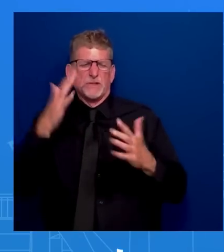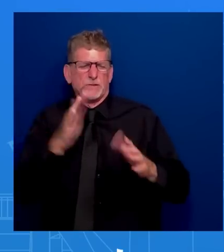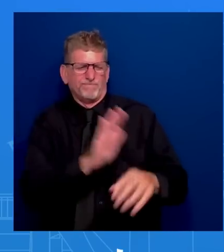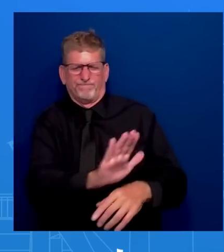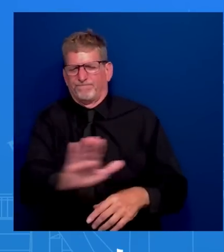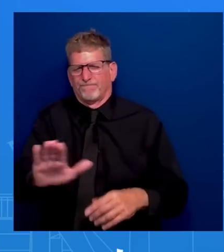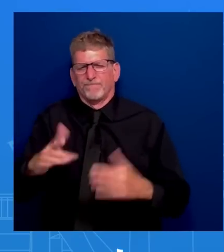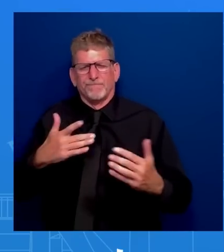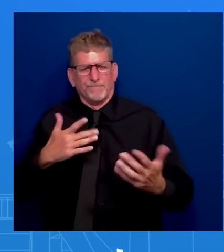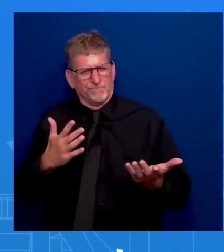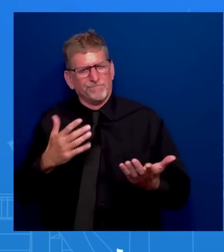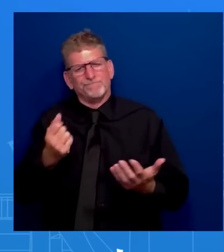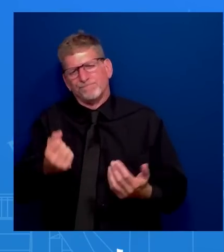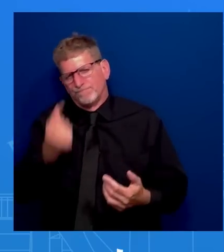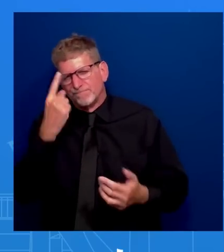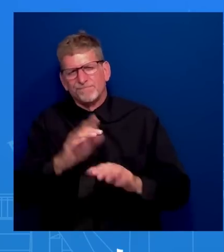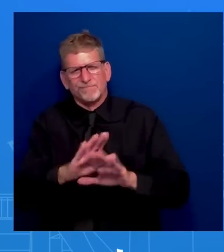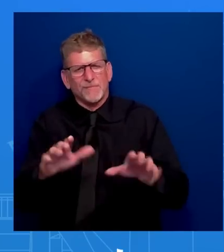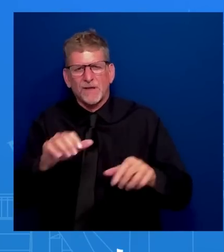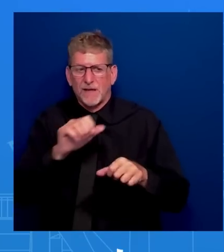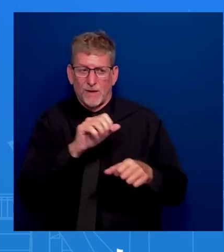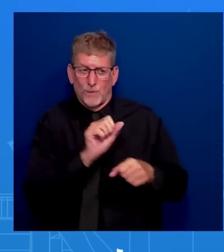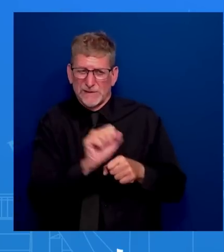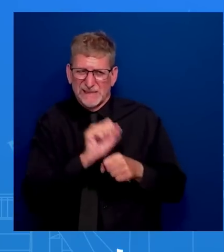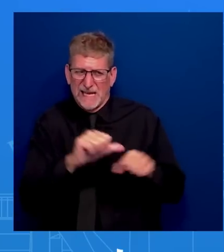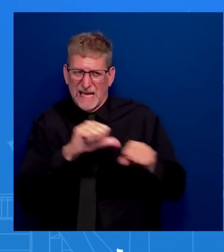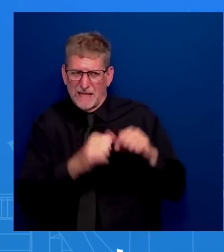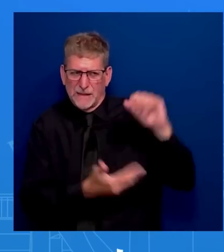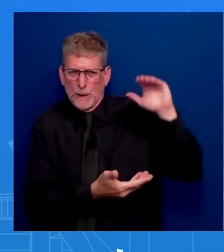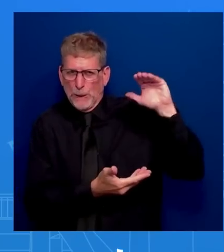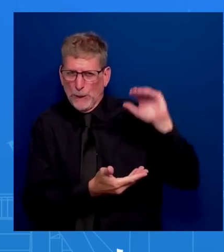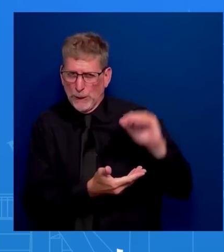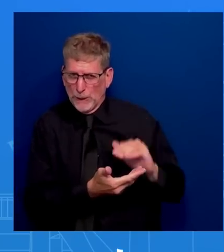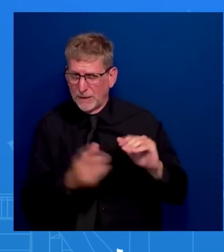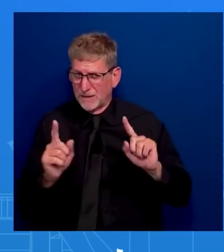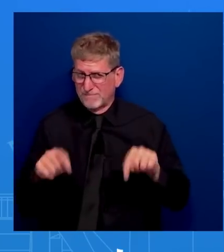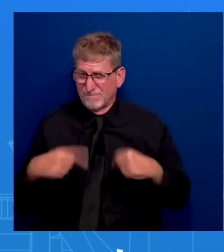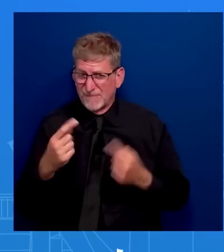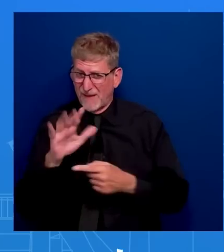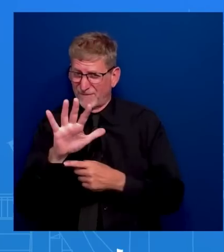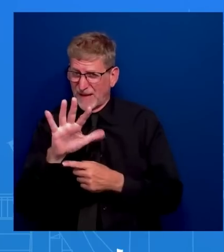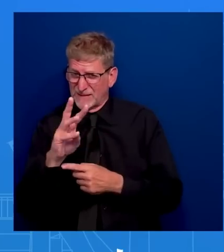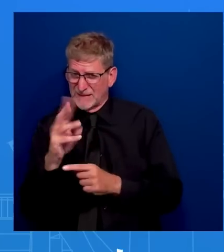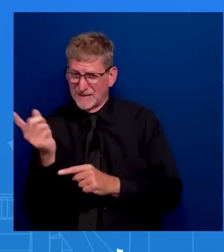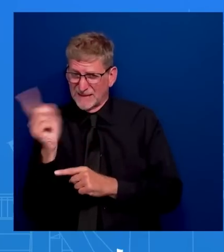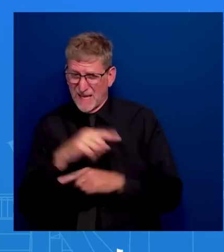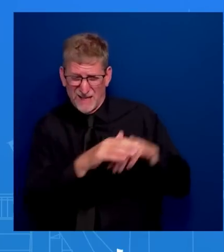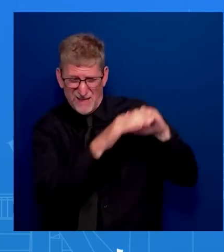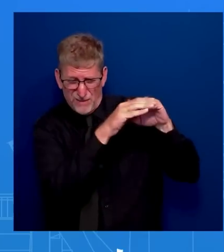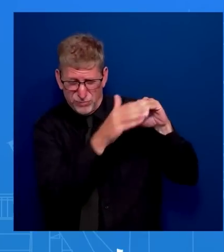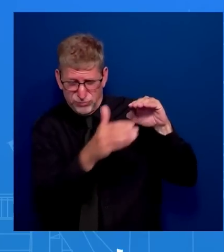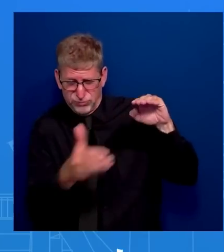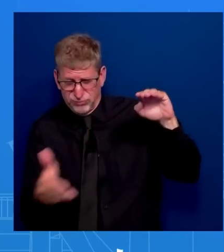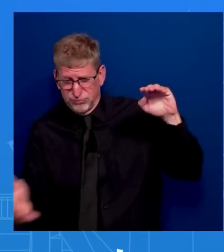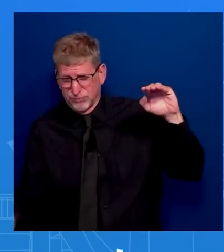It gives Americans a little bit more of breathing room. So the President laid down what his inflation plan is -- is.